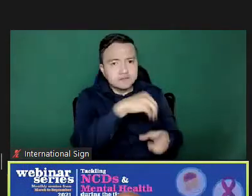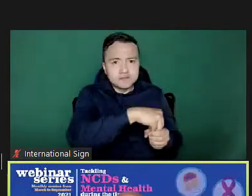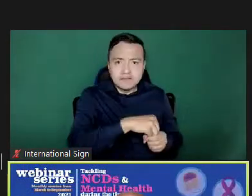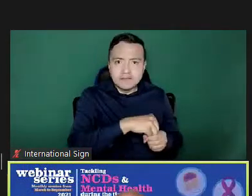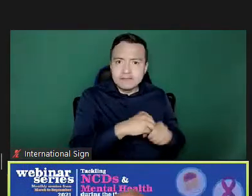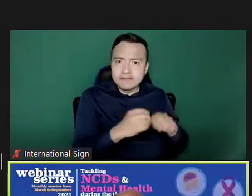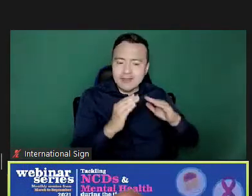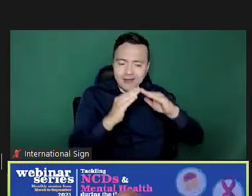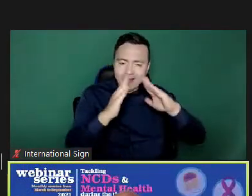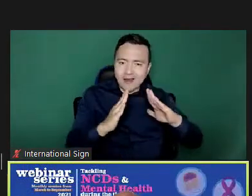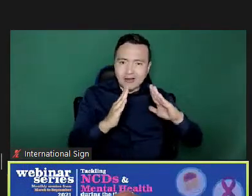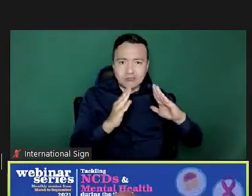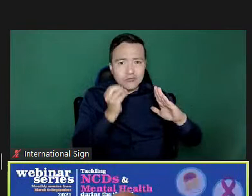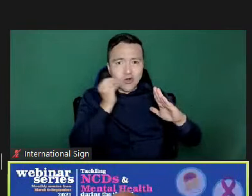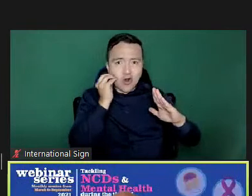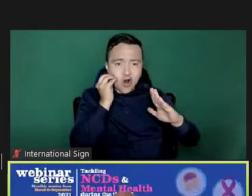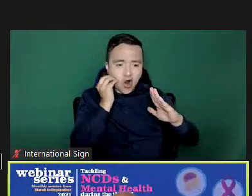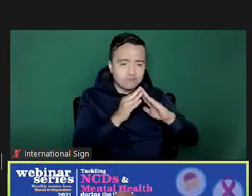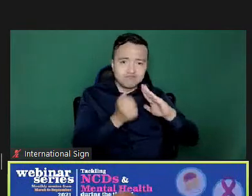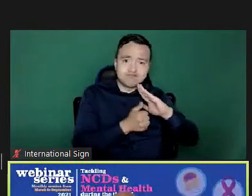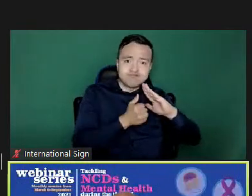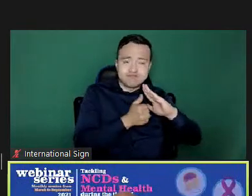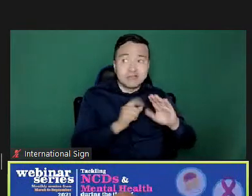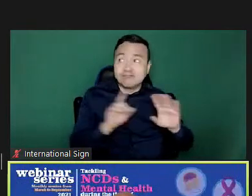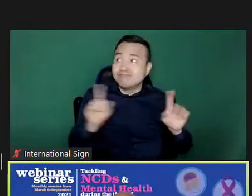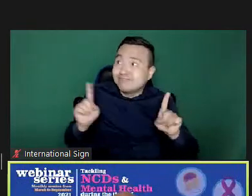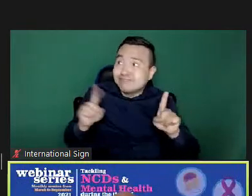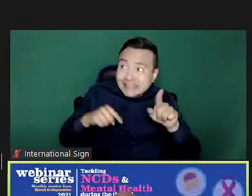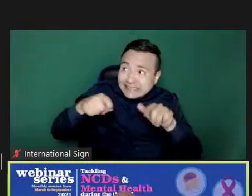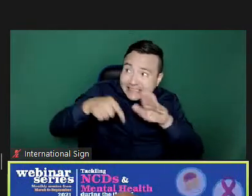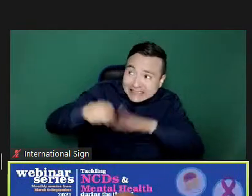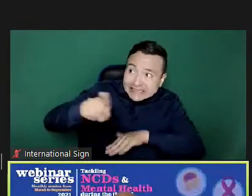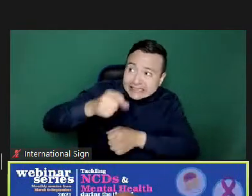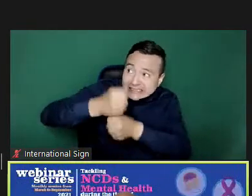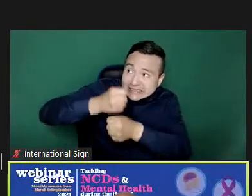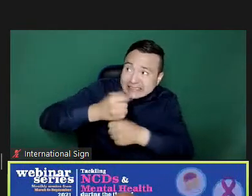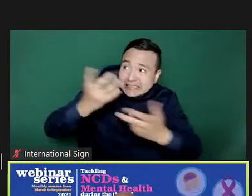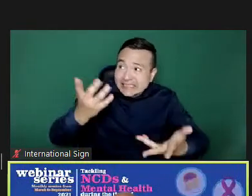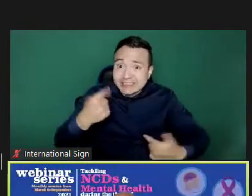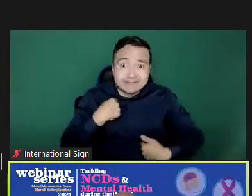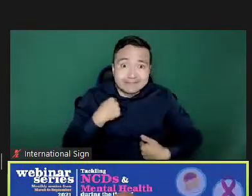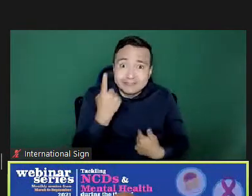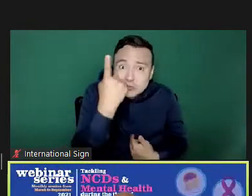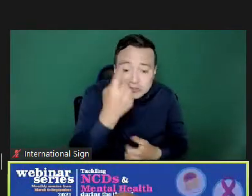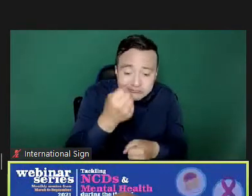There must be interventions in risk factors and lifestyles that go well beyond health systems.